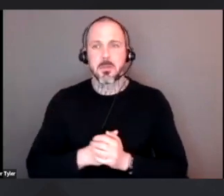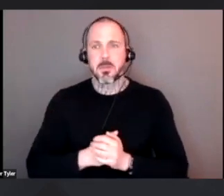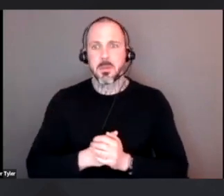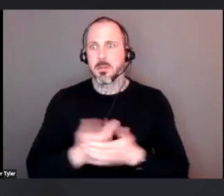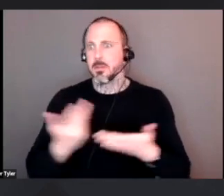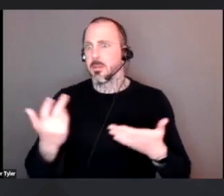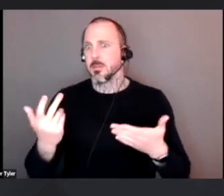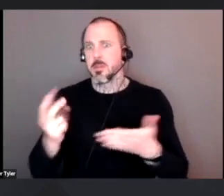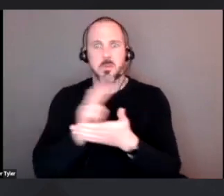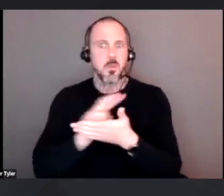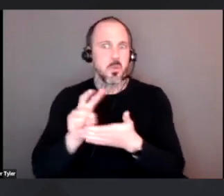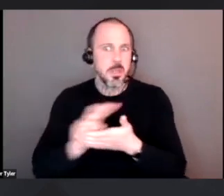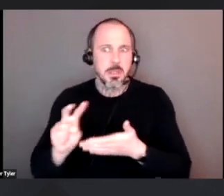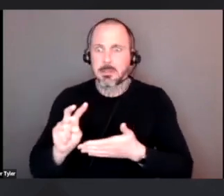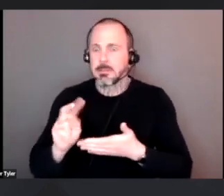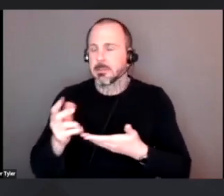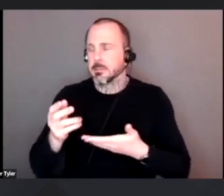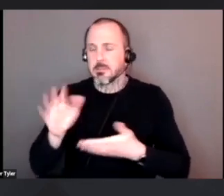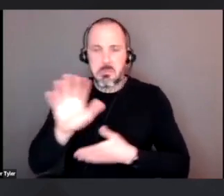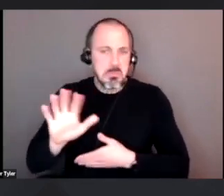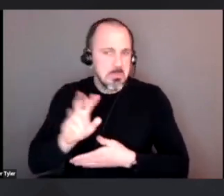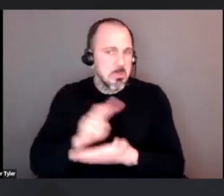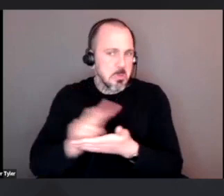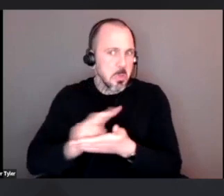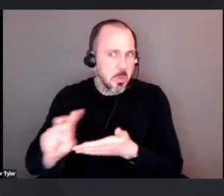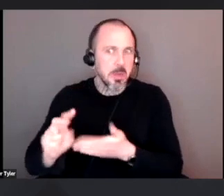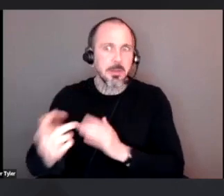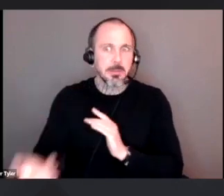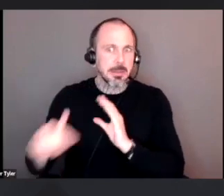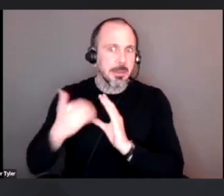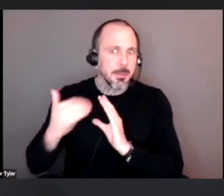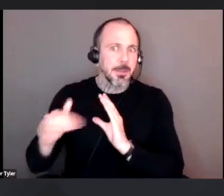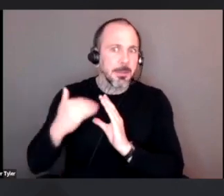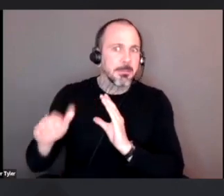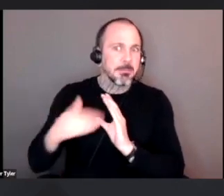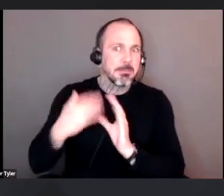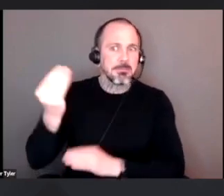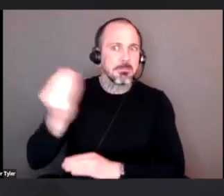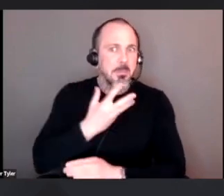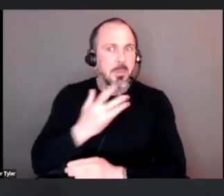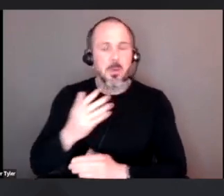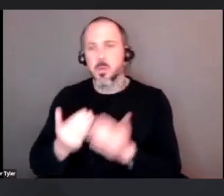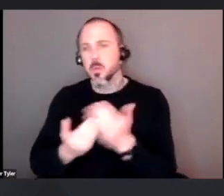and you know, she puts them through kind of a rigorous training too before she kind of puts them out into workforce.